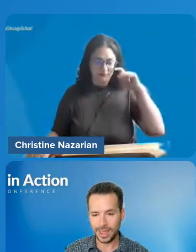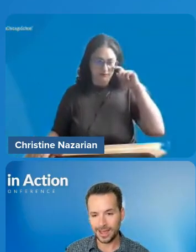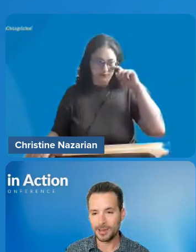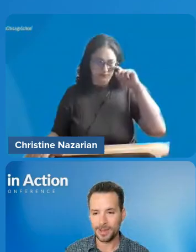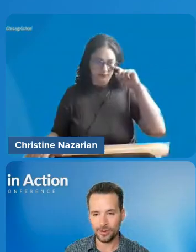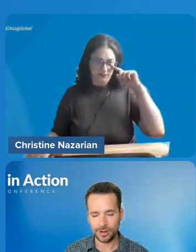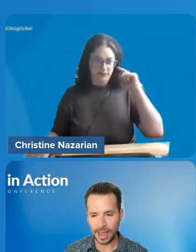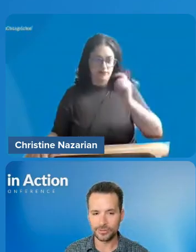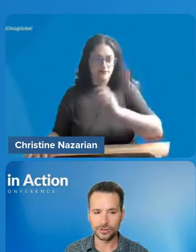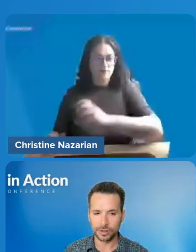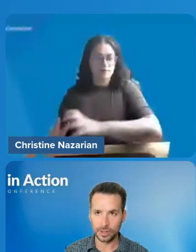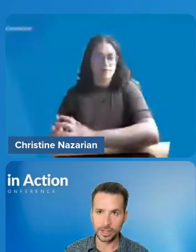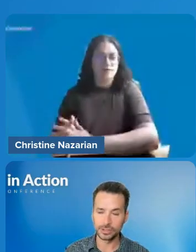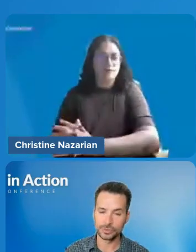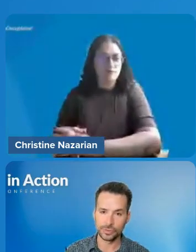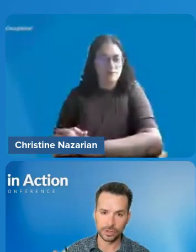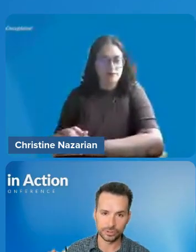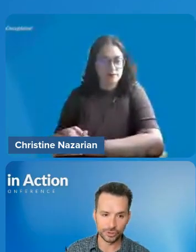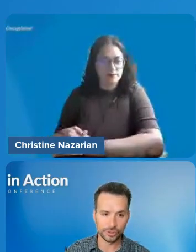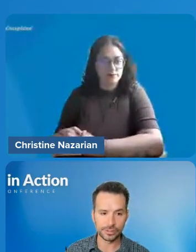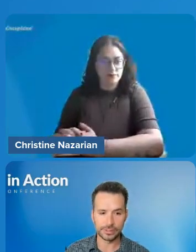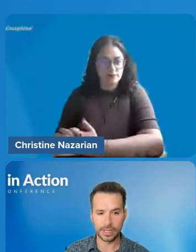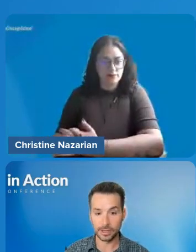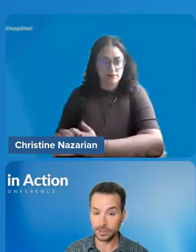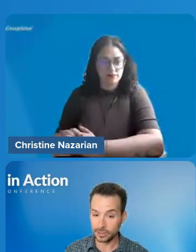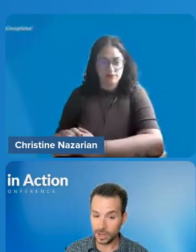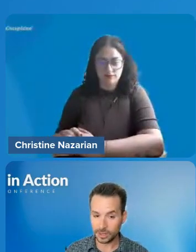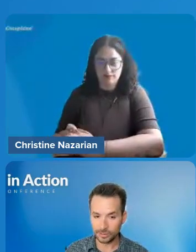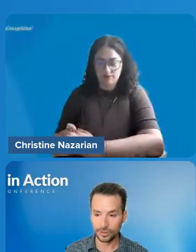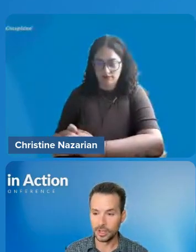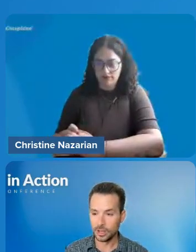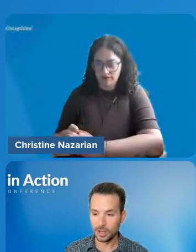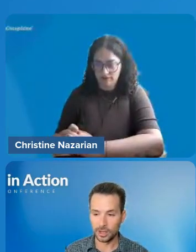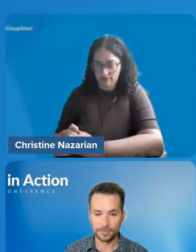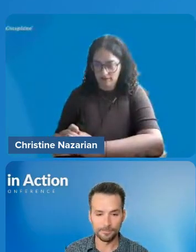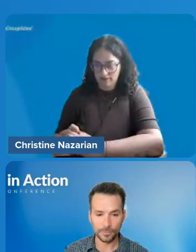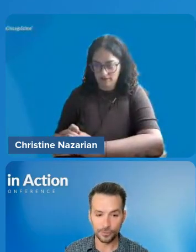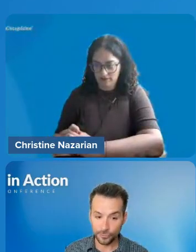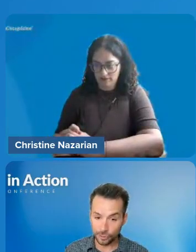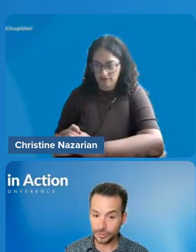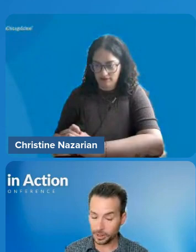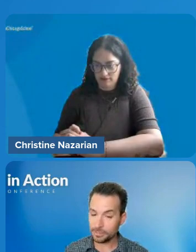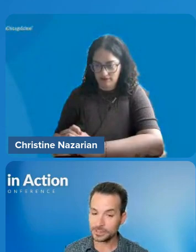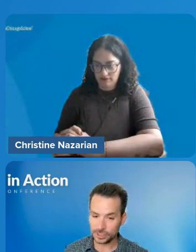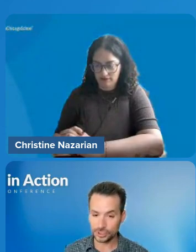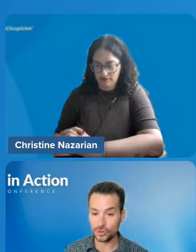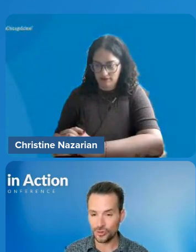AI-powered avatar clients where students can conduct full therapy sessions on their